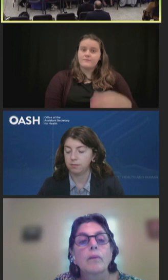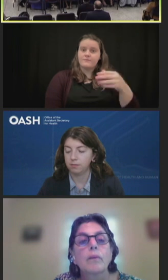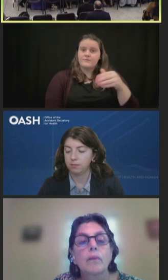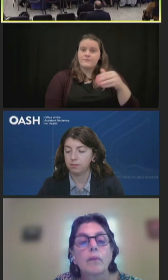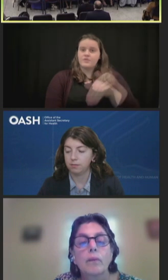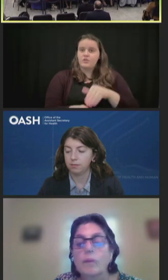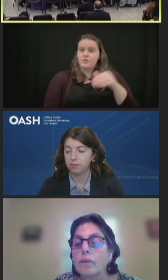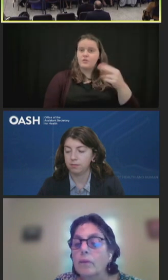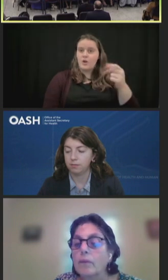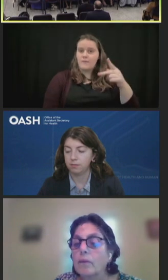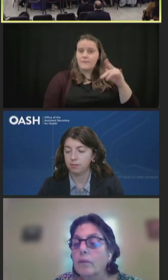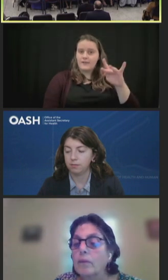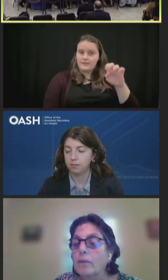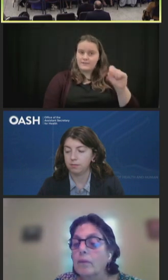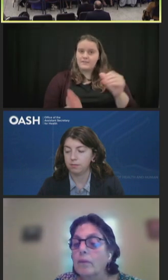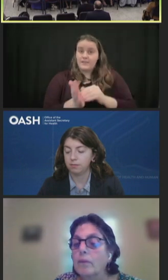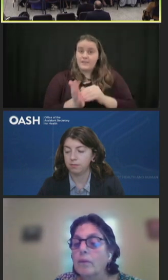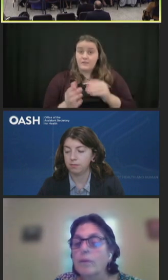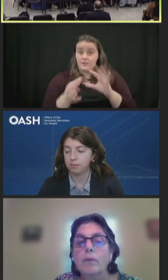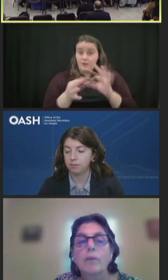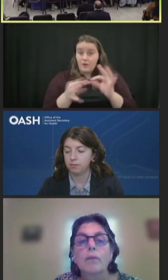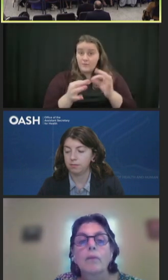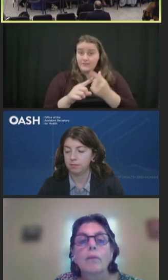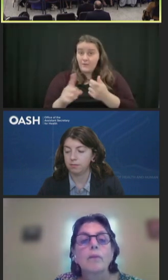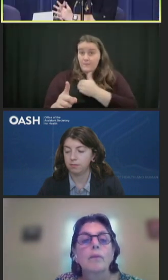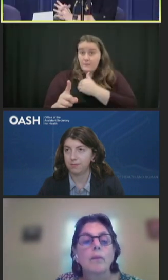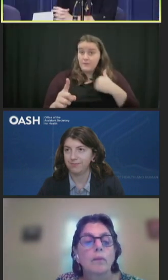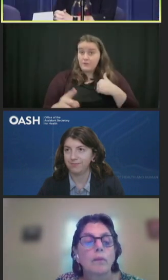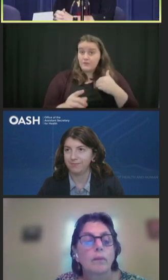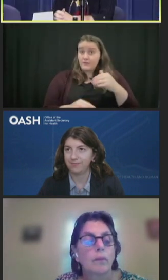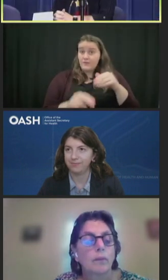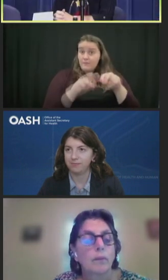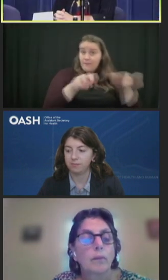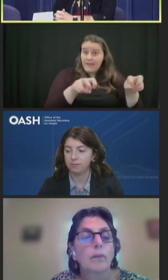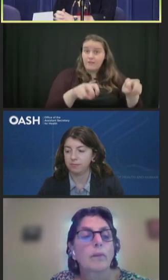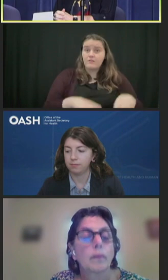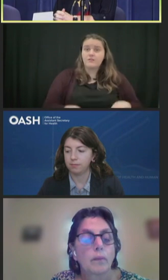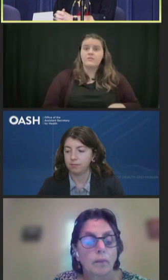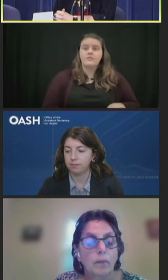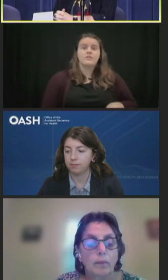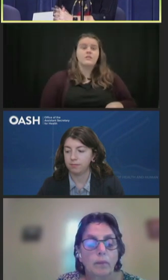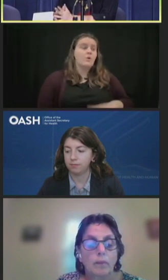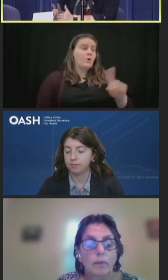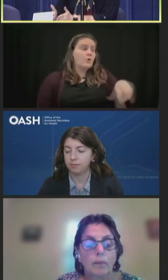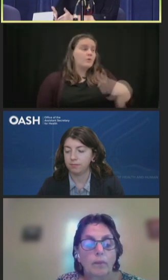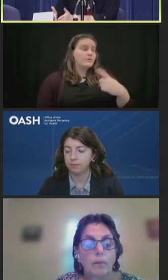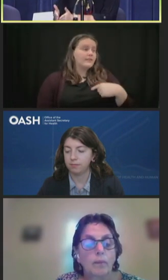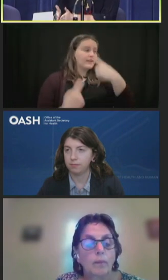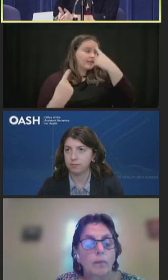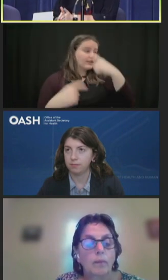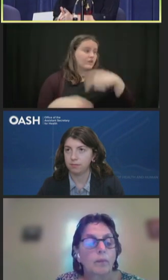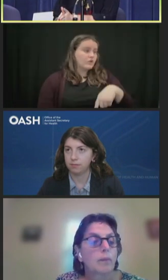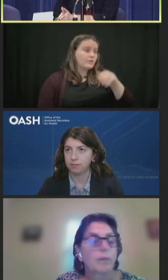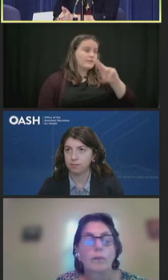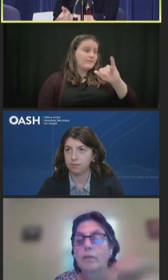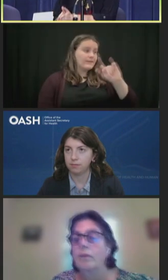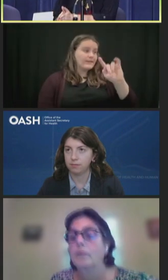Kelly Moore: Only that I concur with Mitch and the focus on screening and vaccination done